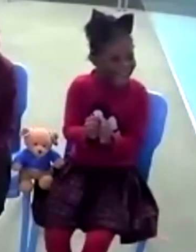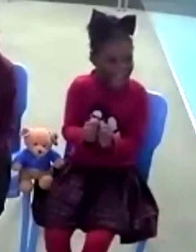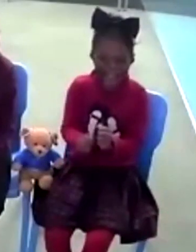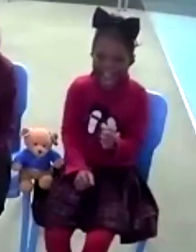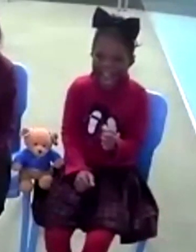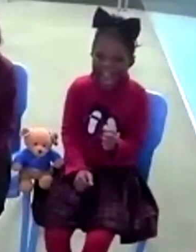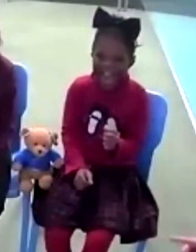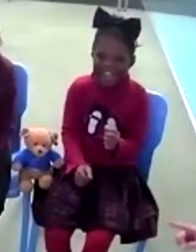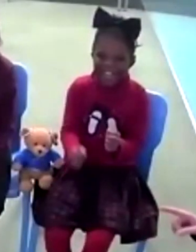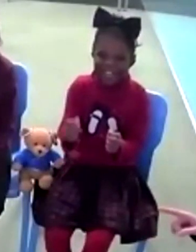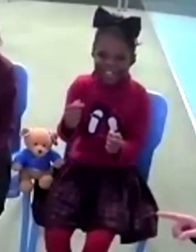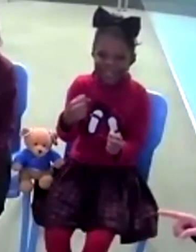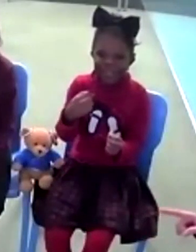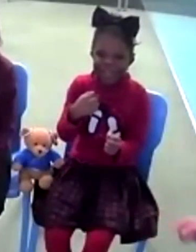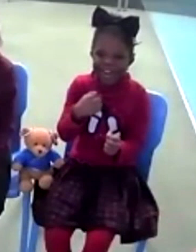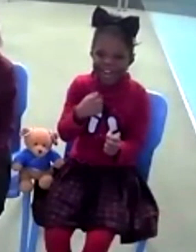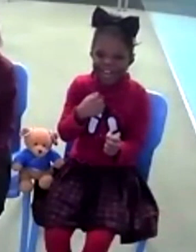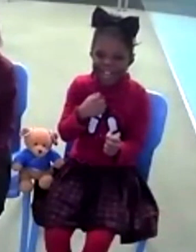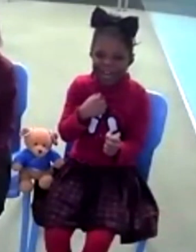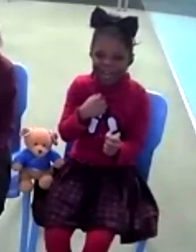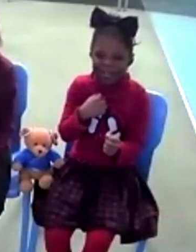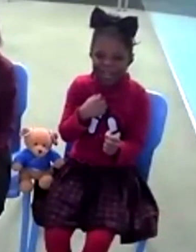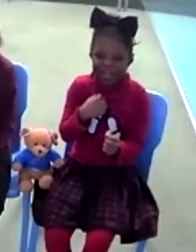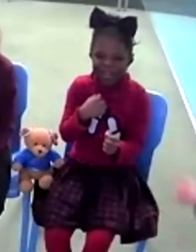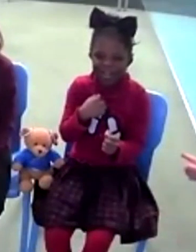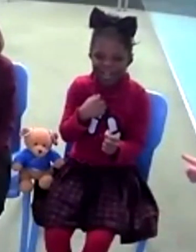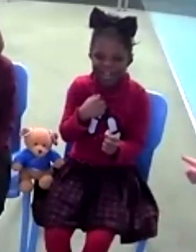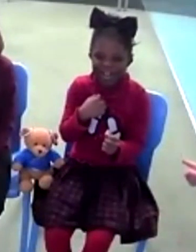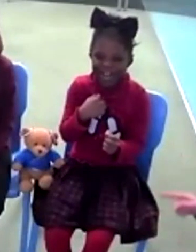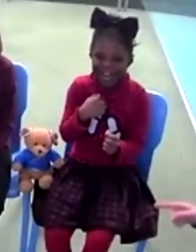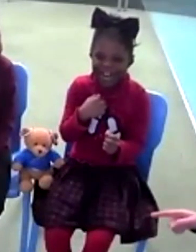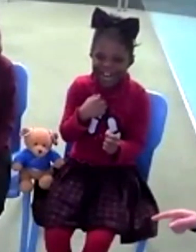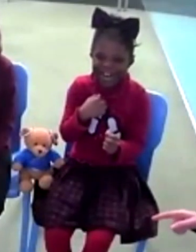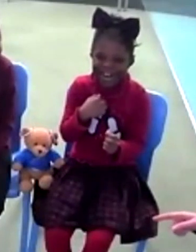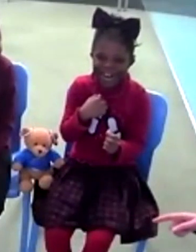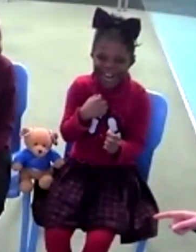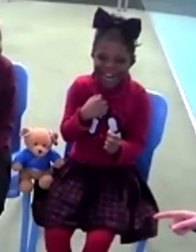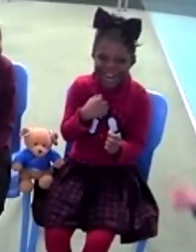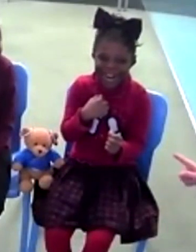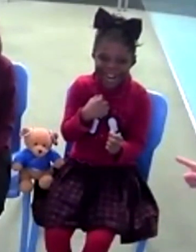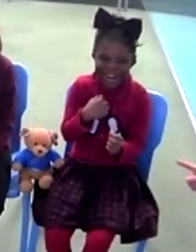What? That's the school where we are now! No way!